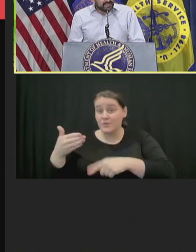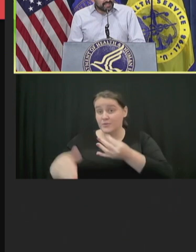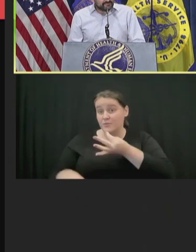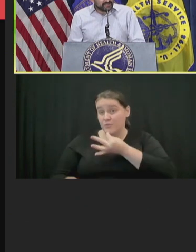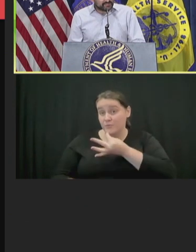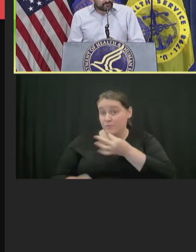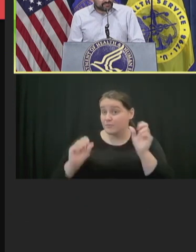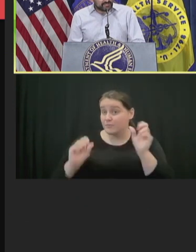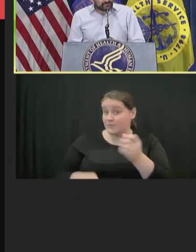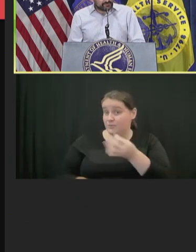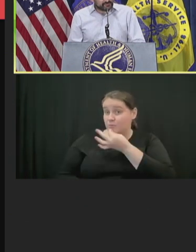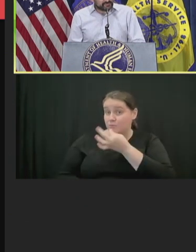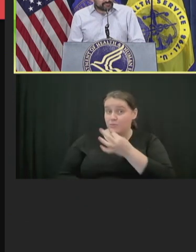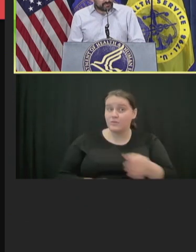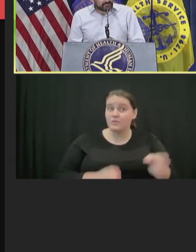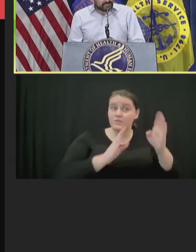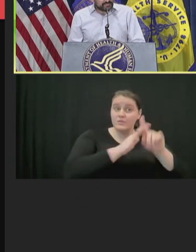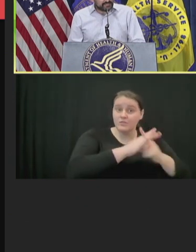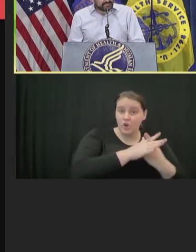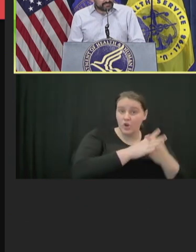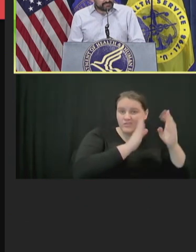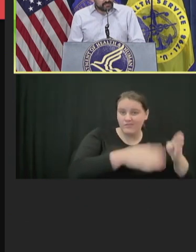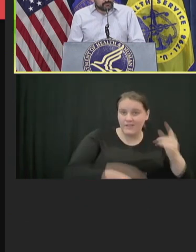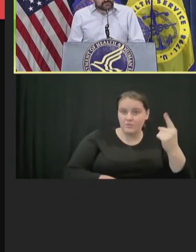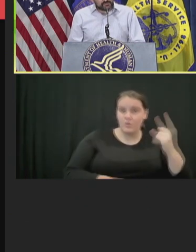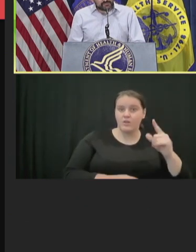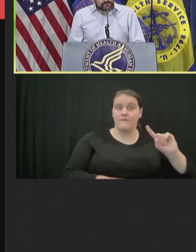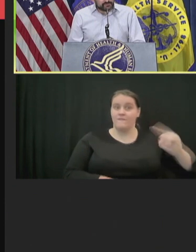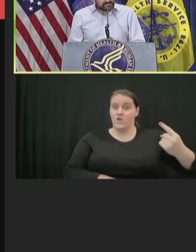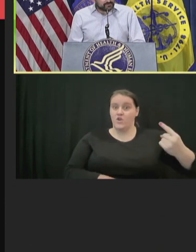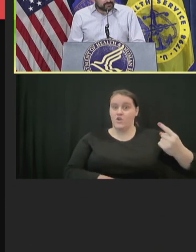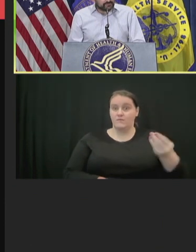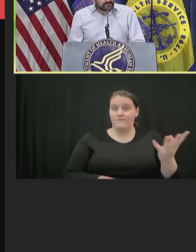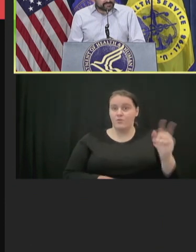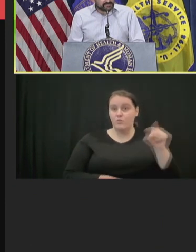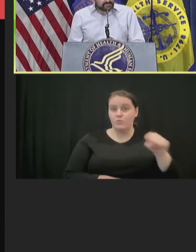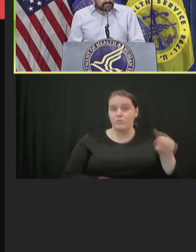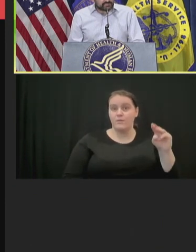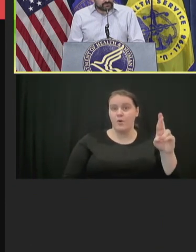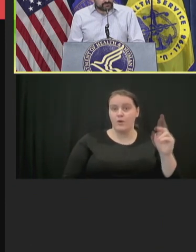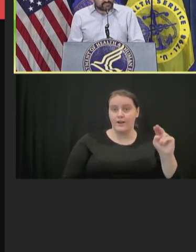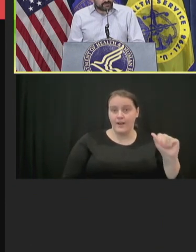In phase 1 then are those first mRNA candidates. But there's also a new subunit vaccine, H107,